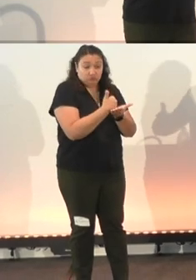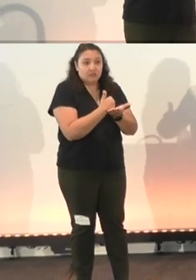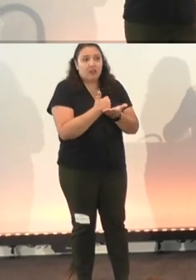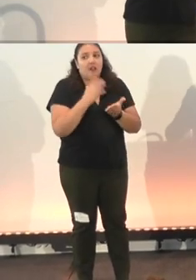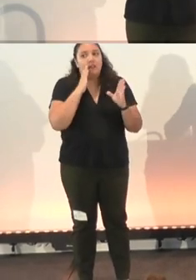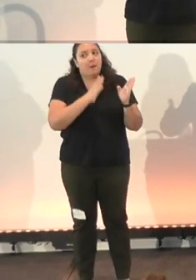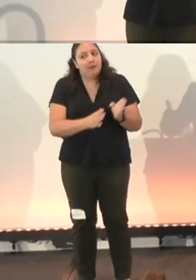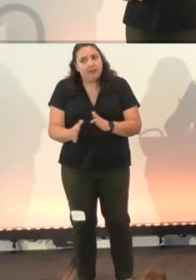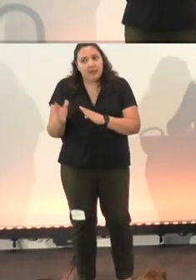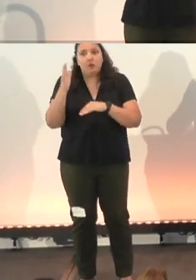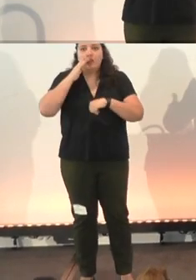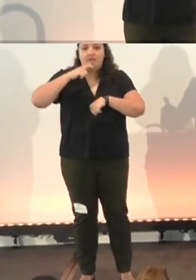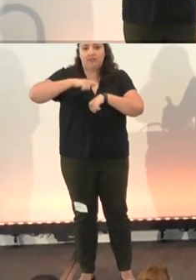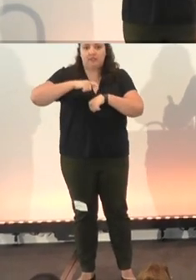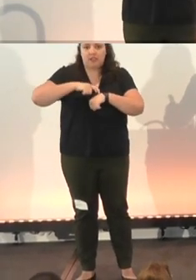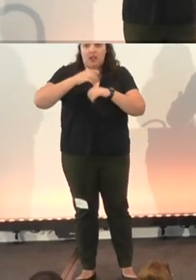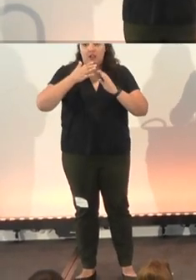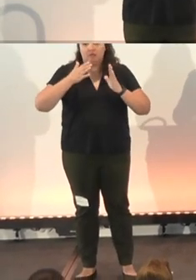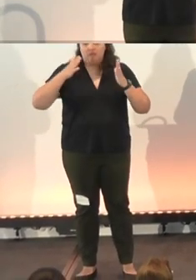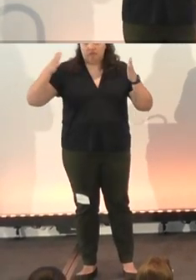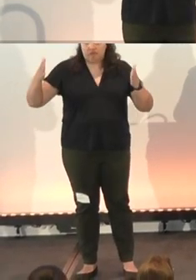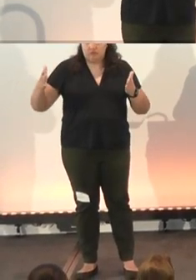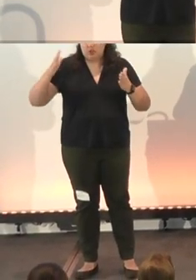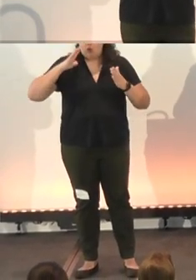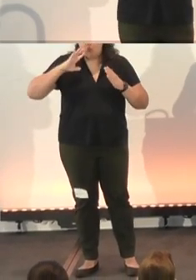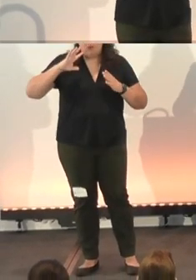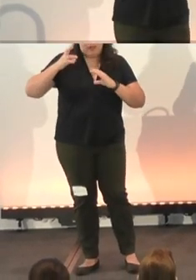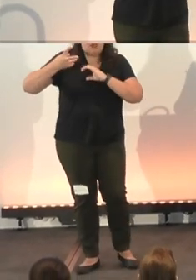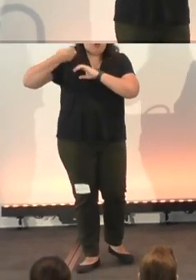will be some period of time during which that will be embargoed so Tabitha and her fellow